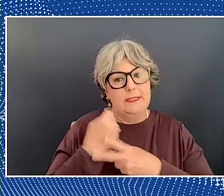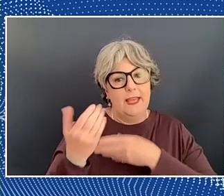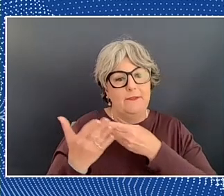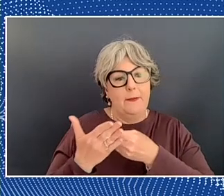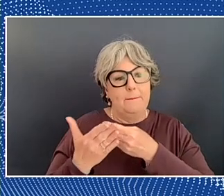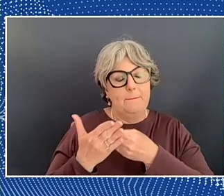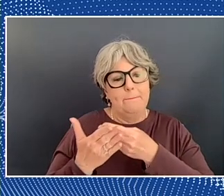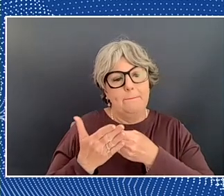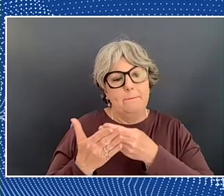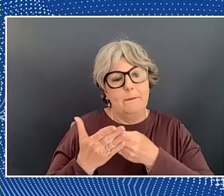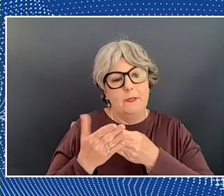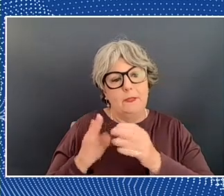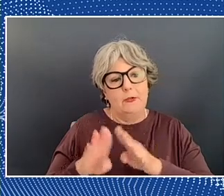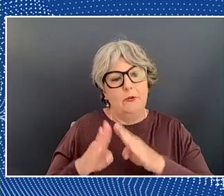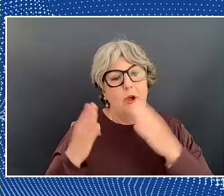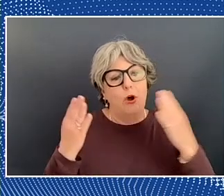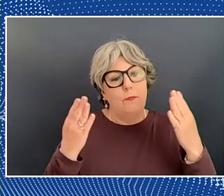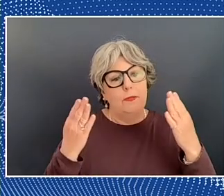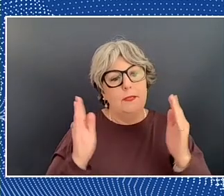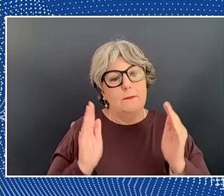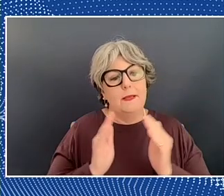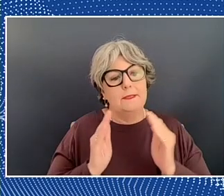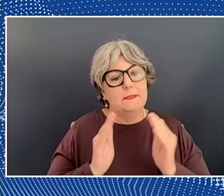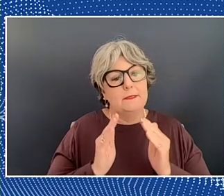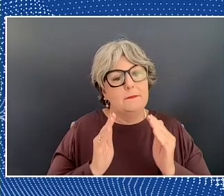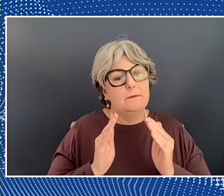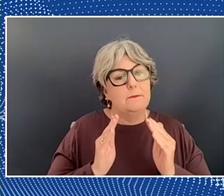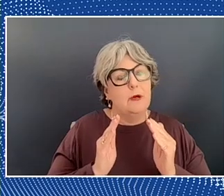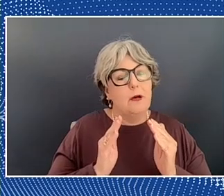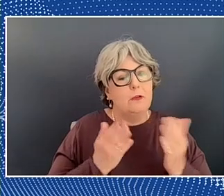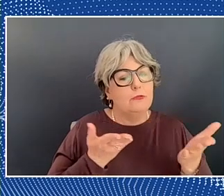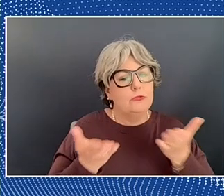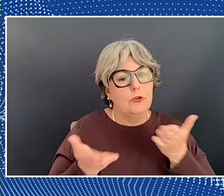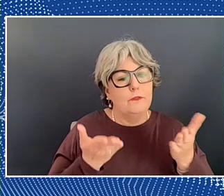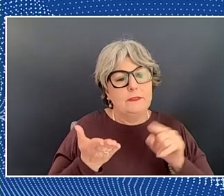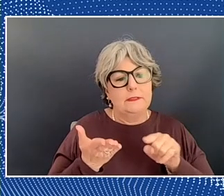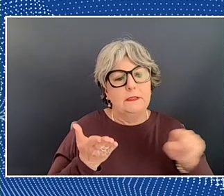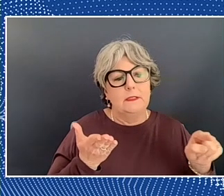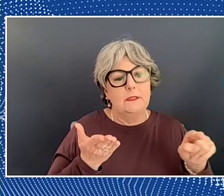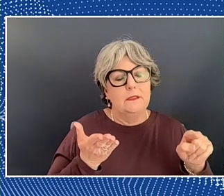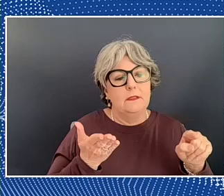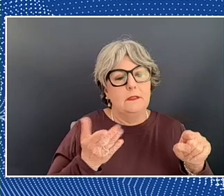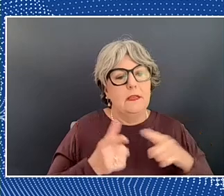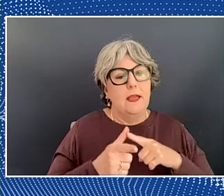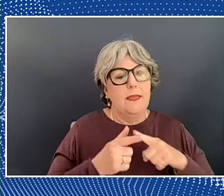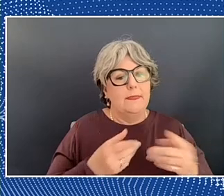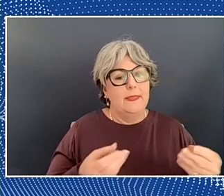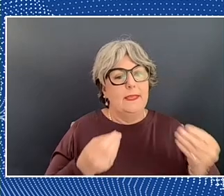opening my small print on demand service, which in turn gave me the ability to